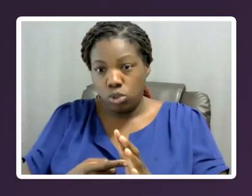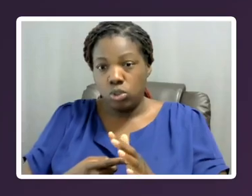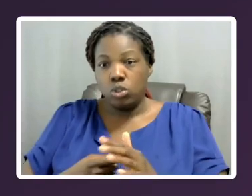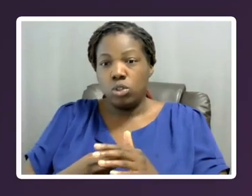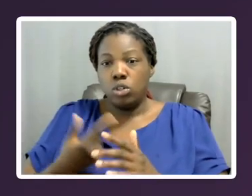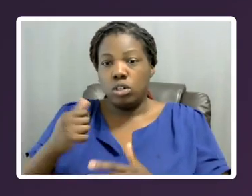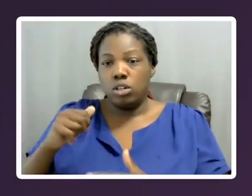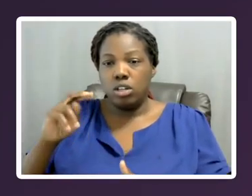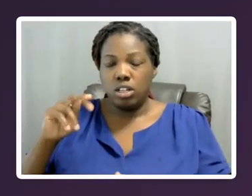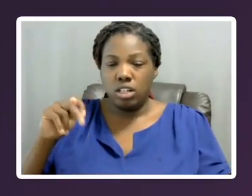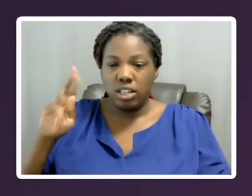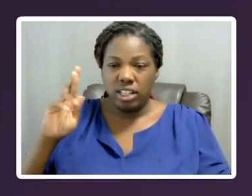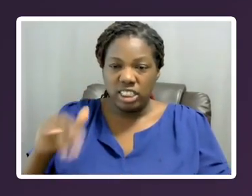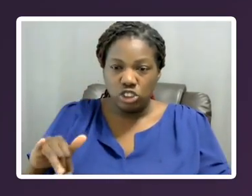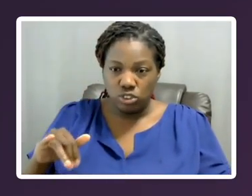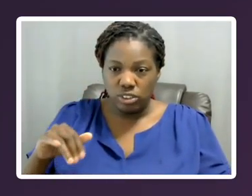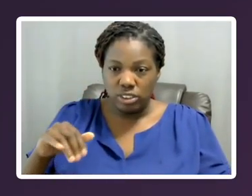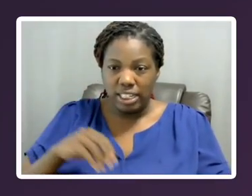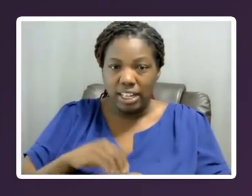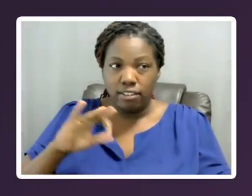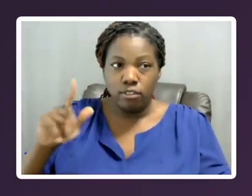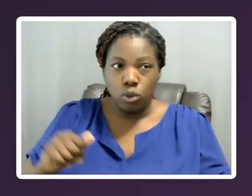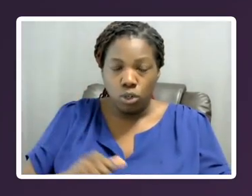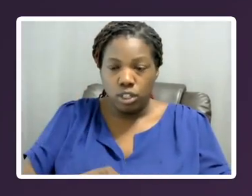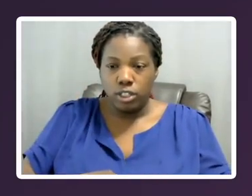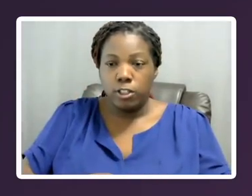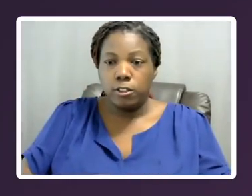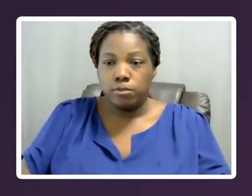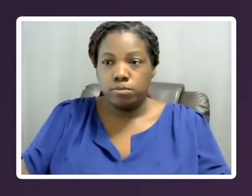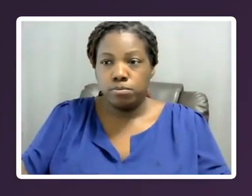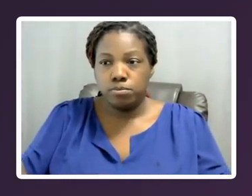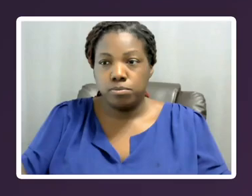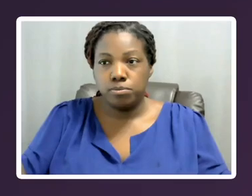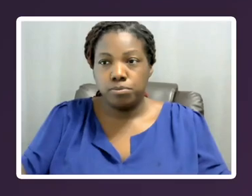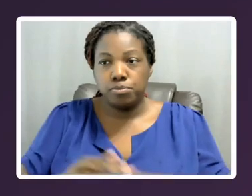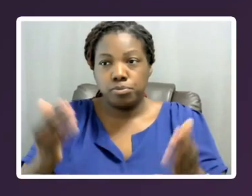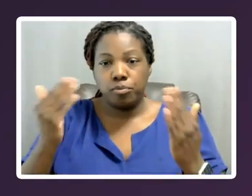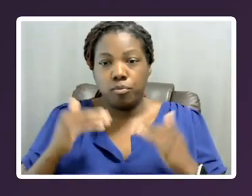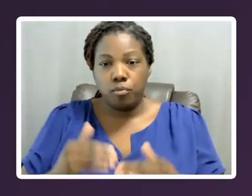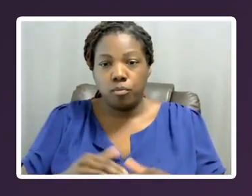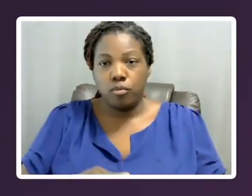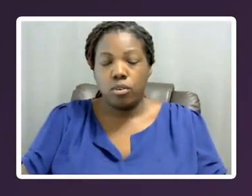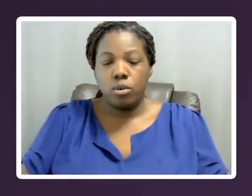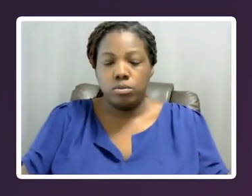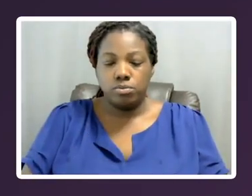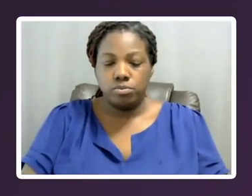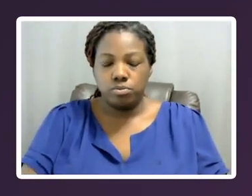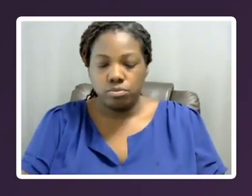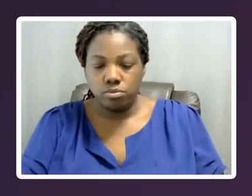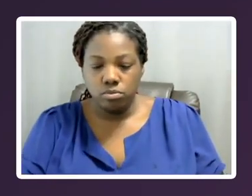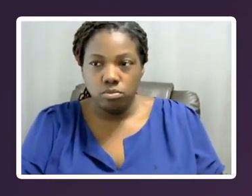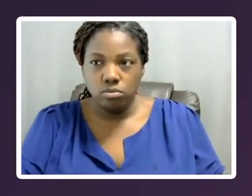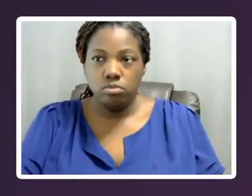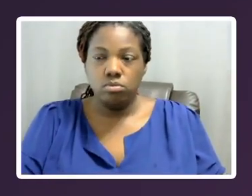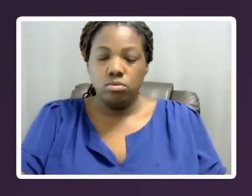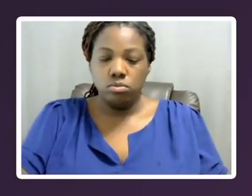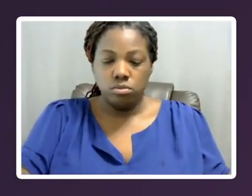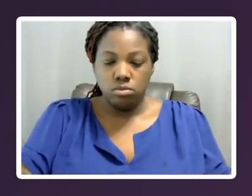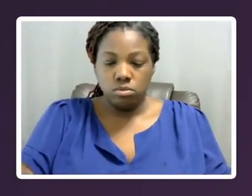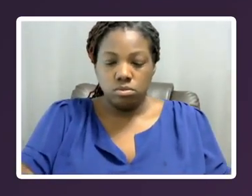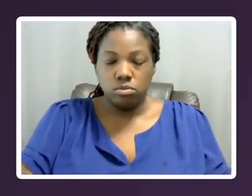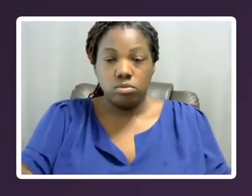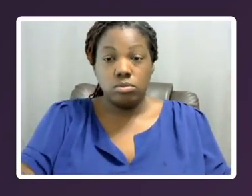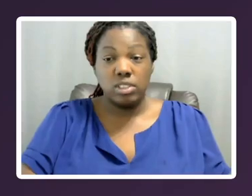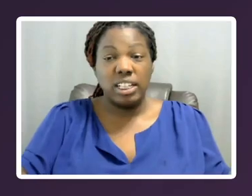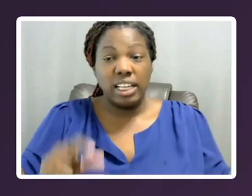Florida. Next slide, please. Now had we had more time we would